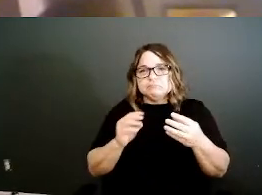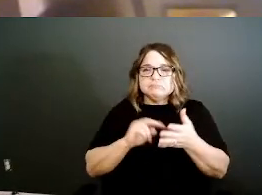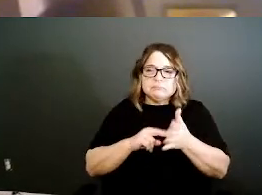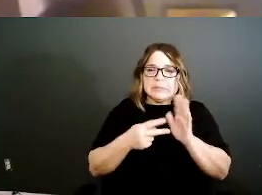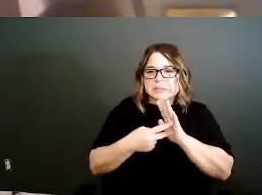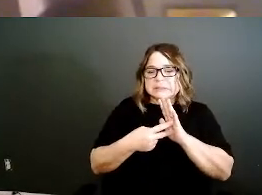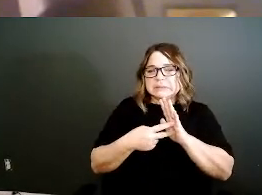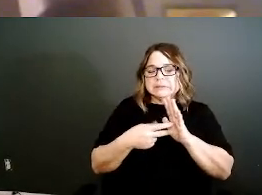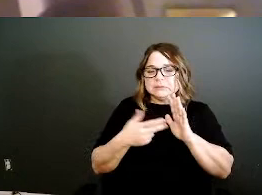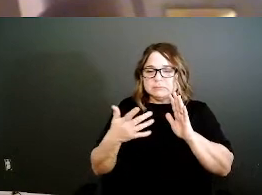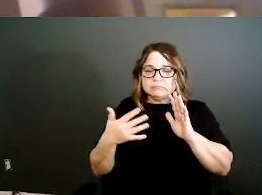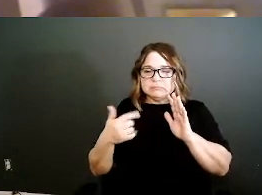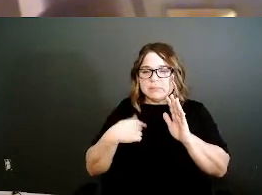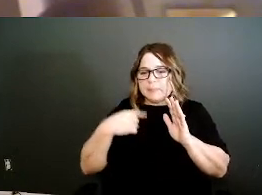DEDICATION, FOR YOUR HARD WORK AND SERVICE.